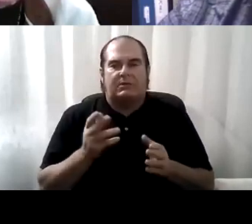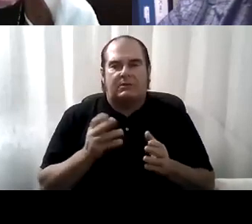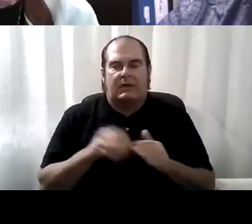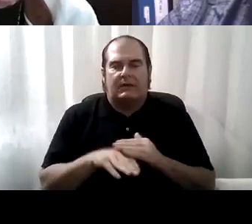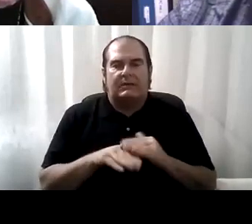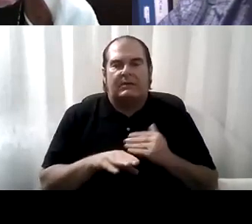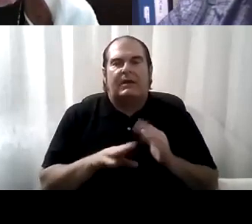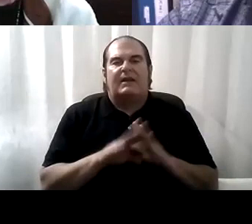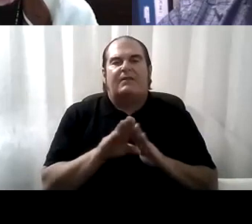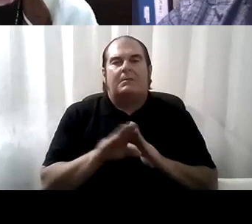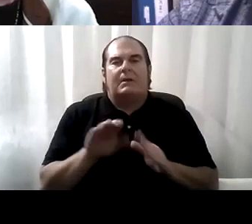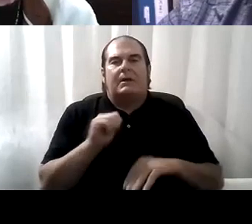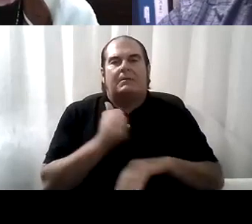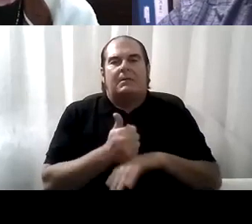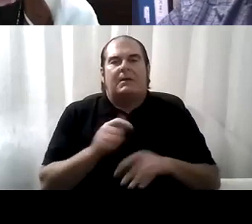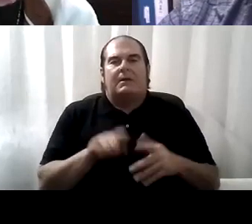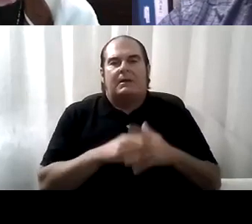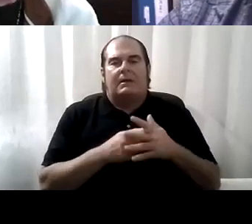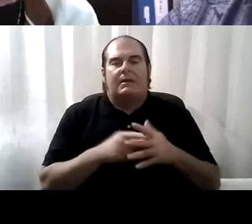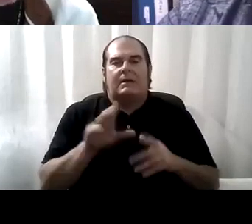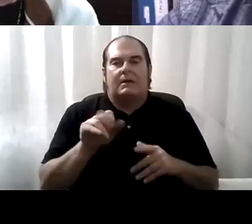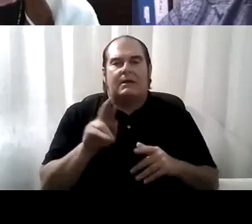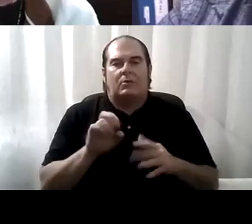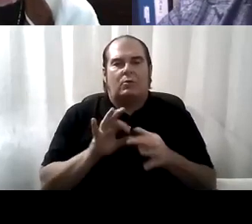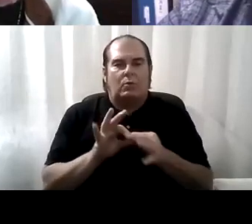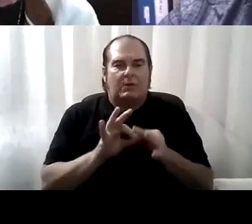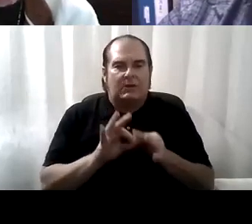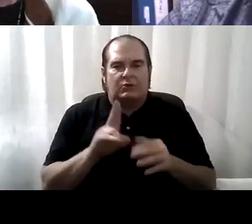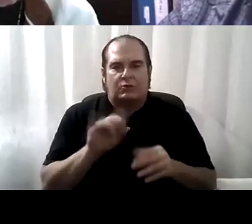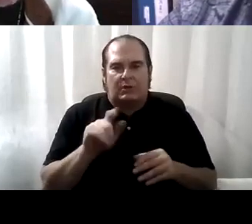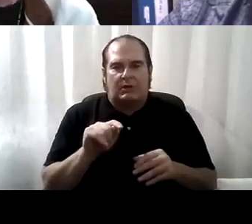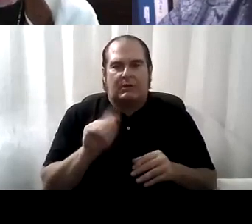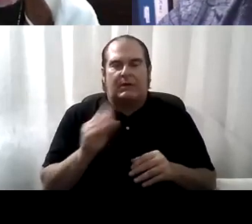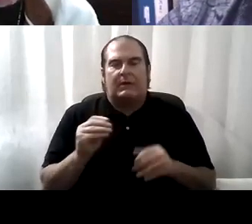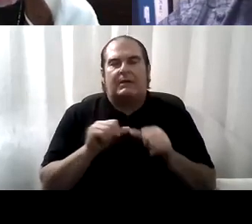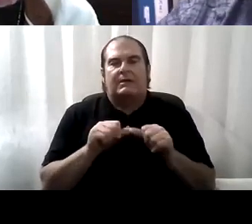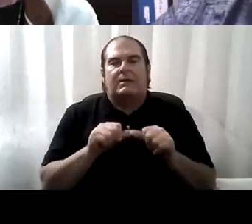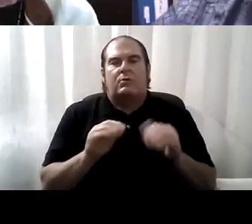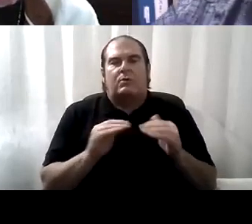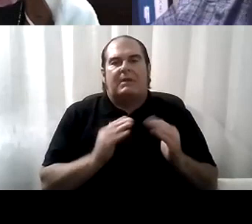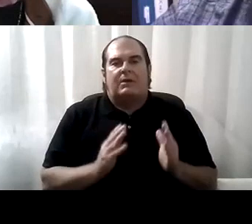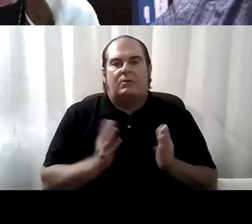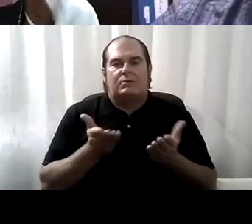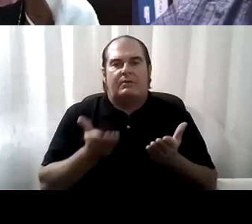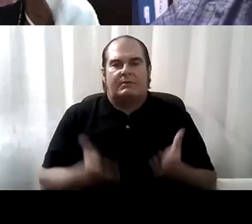implementing a care coordination unit, and then continuing our peer services.